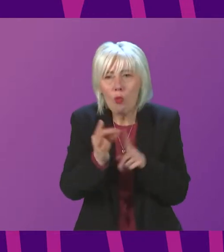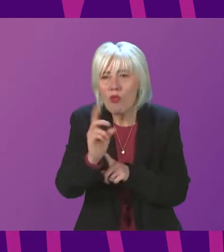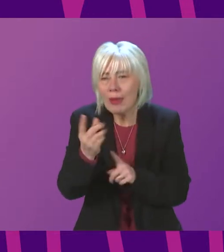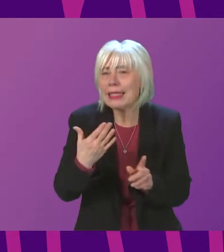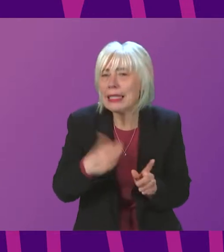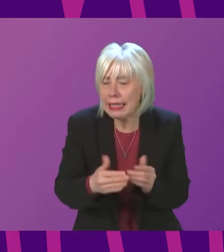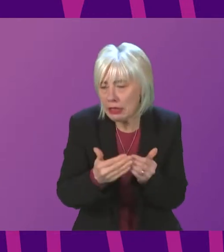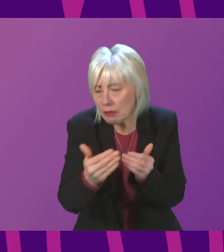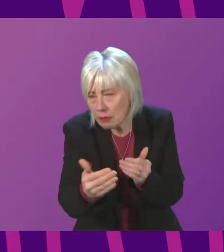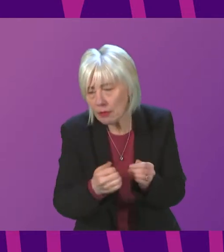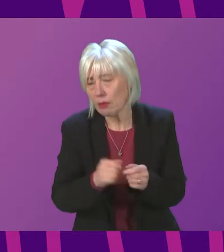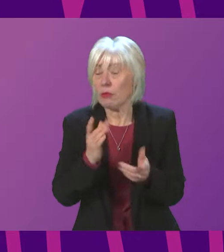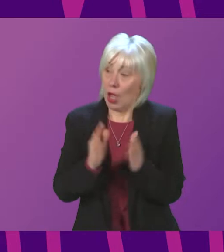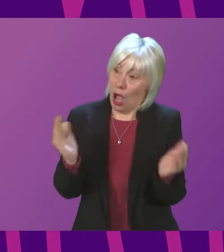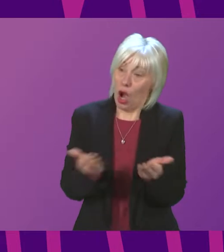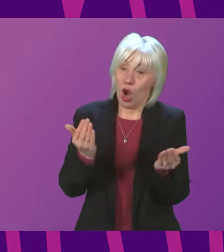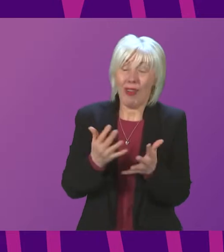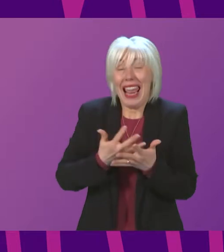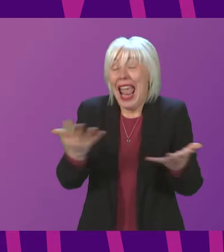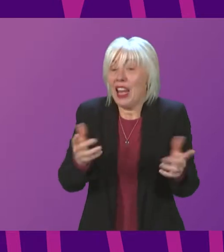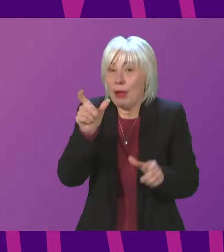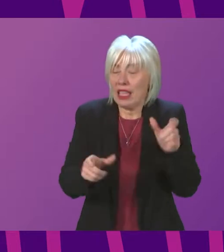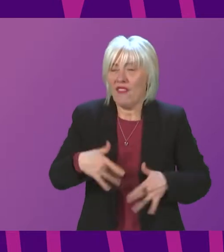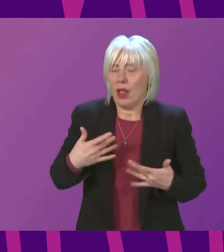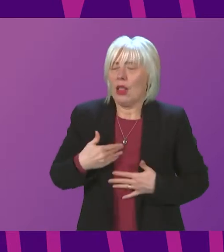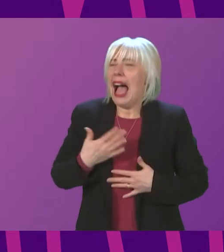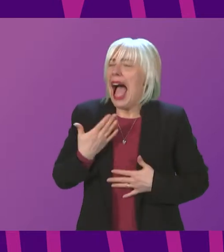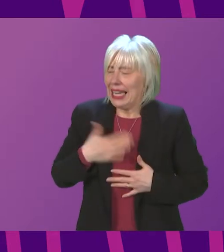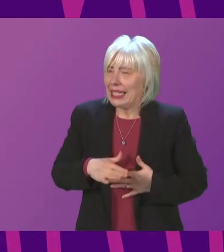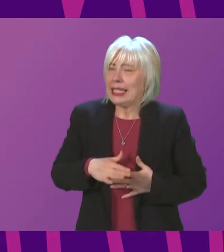I encourage anyone who feels that they need support for disordered eating to seek help